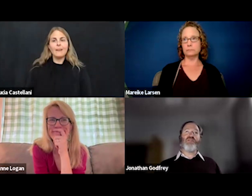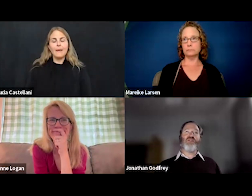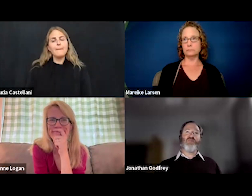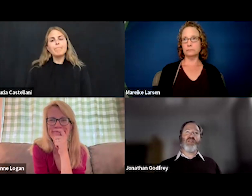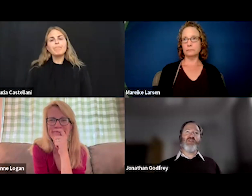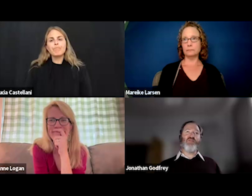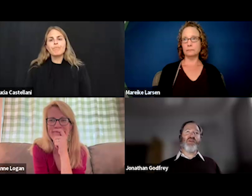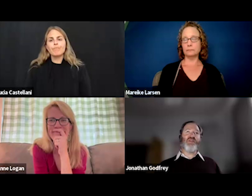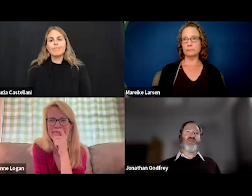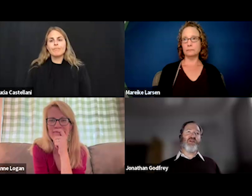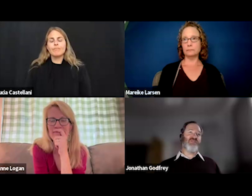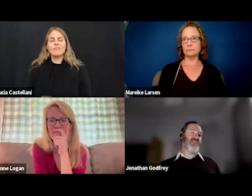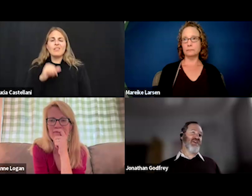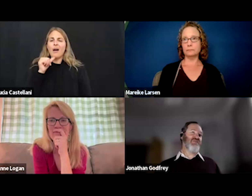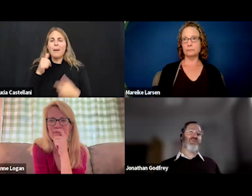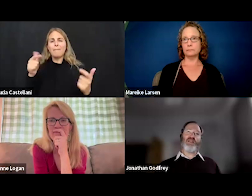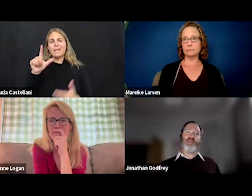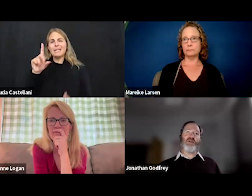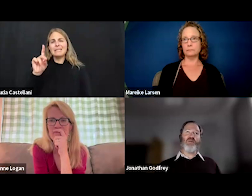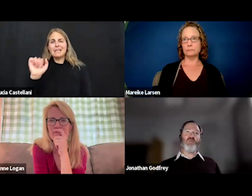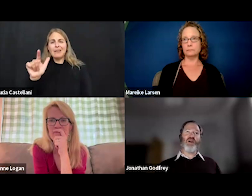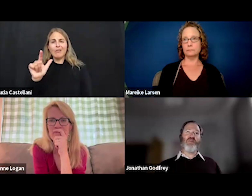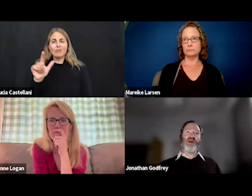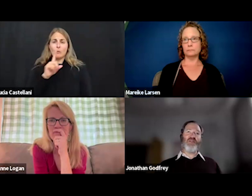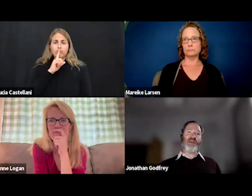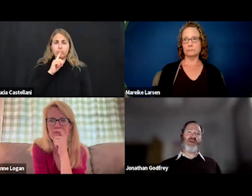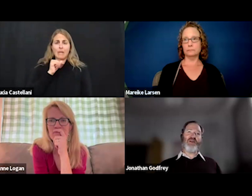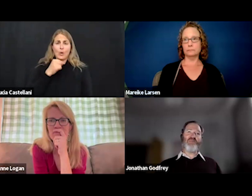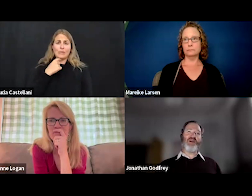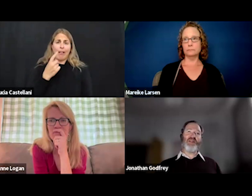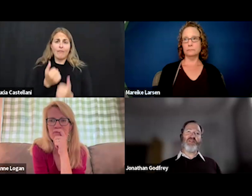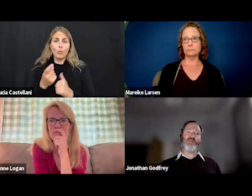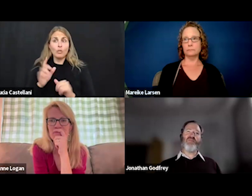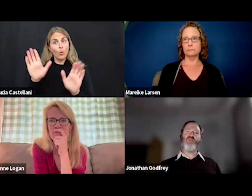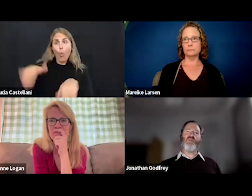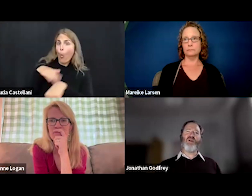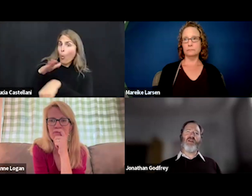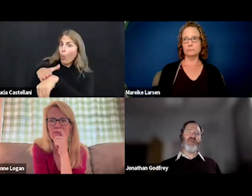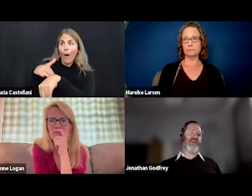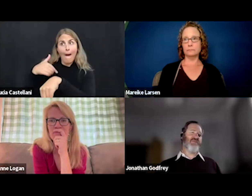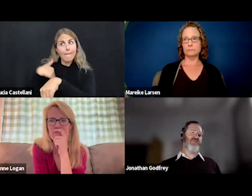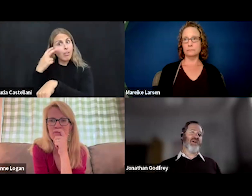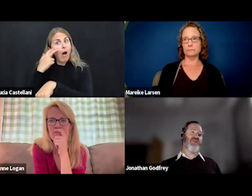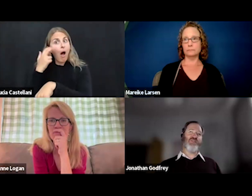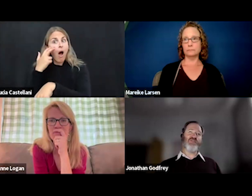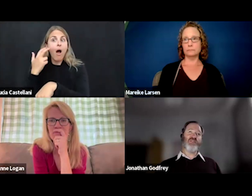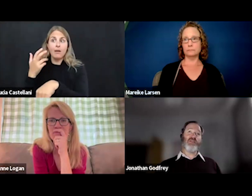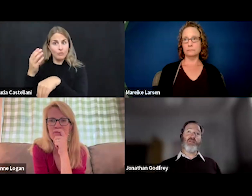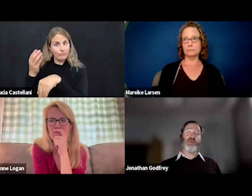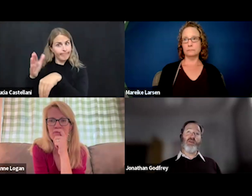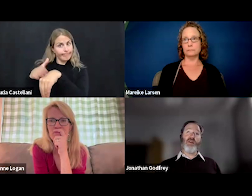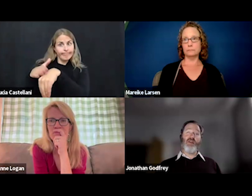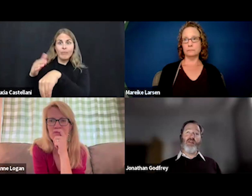It's not a big deal for me, so I don't tell everyone, "by the way, look out. I'm blind" before they come to my office.